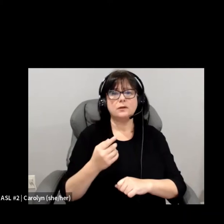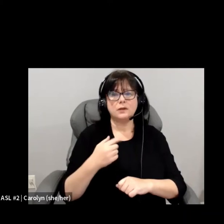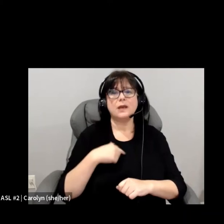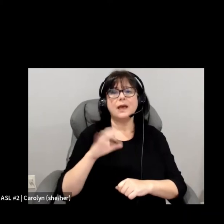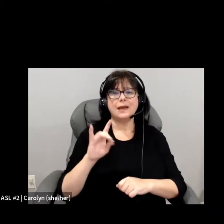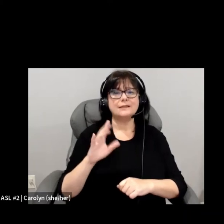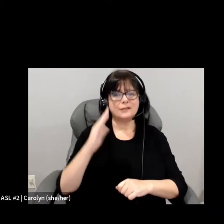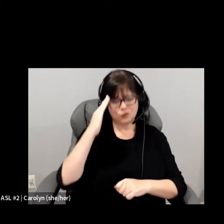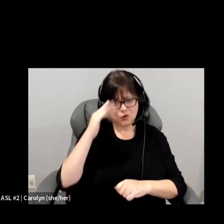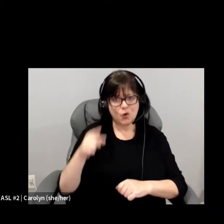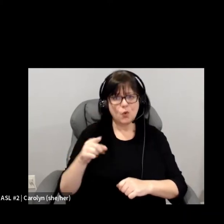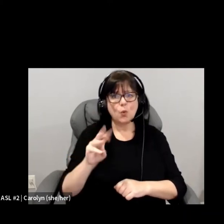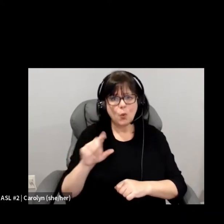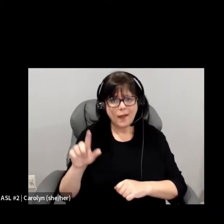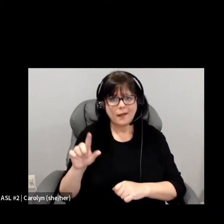WE WILL ALL MISS HER LEADERSHIP AND FRIENDSHIP.